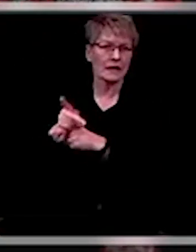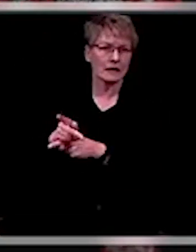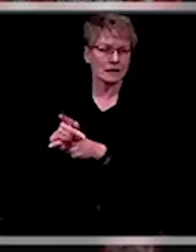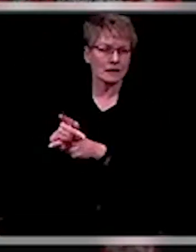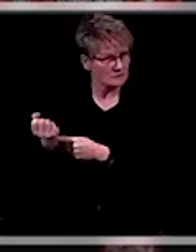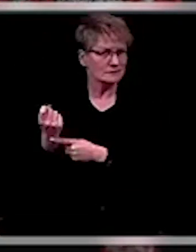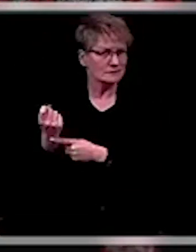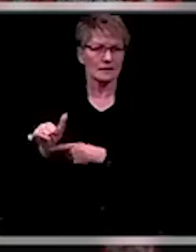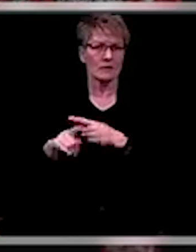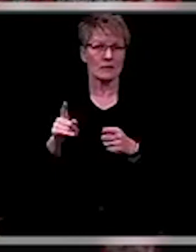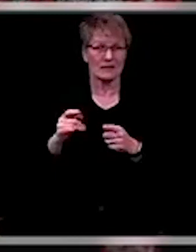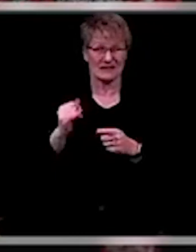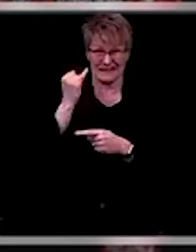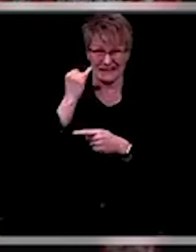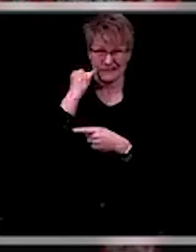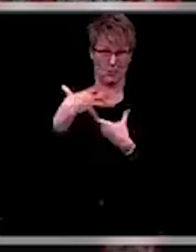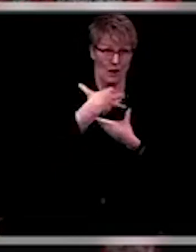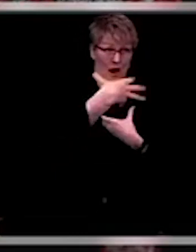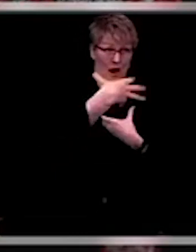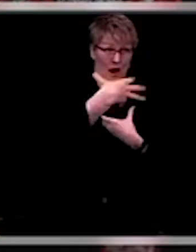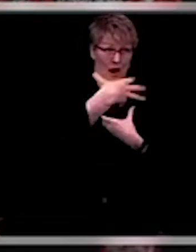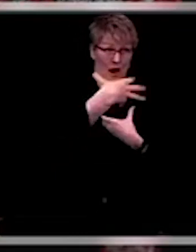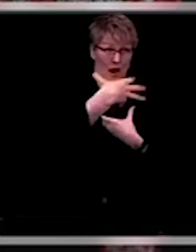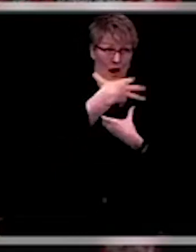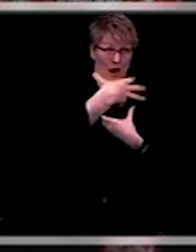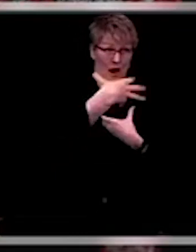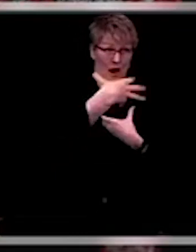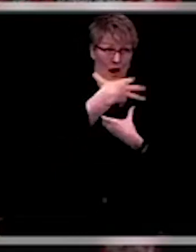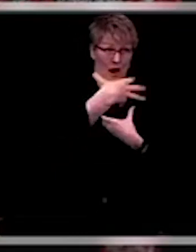out of the county and limiting travel of your family members coming here